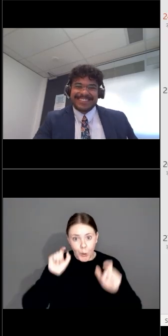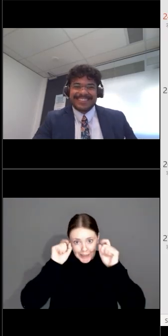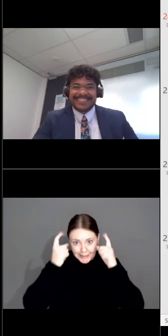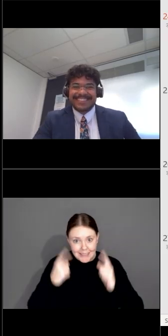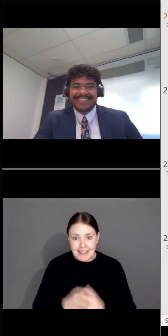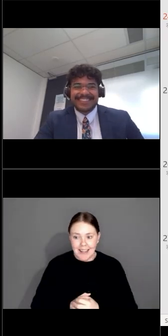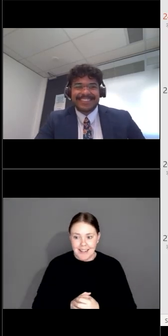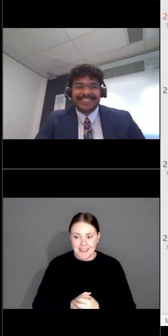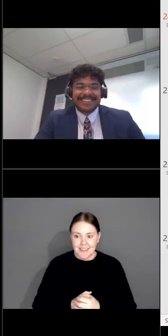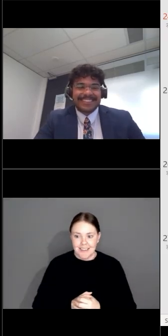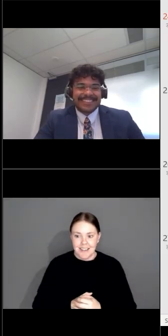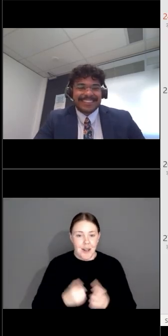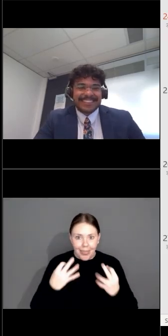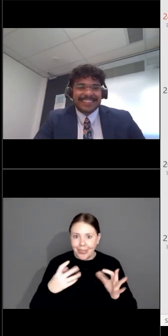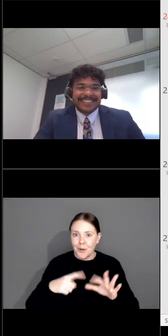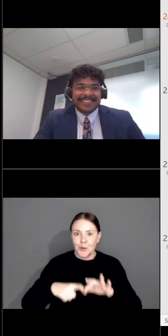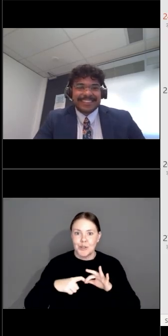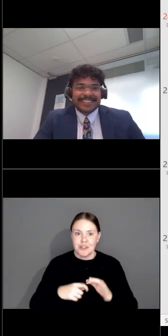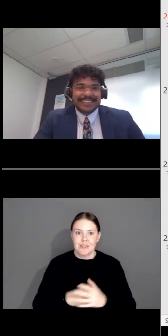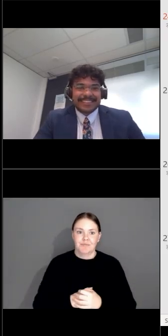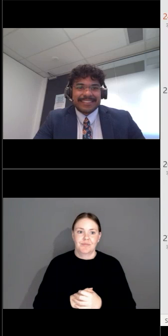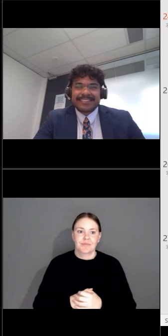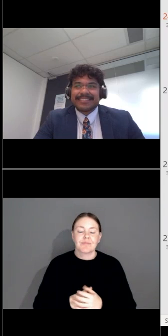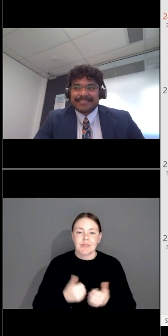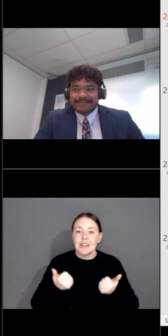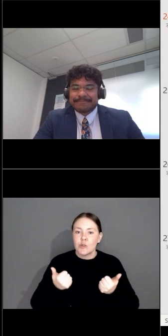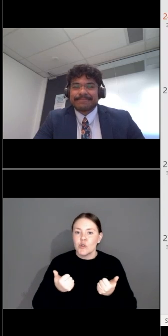well so at that point we might wrap up because we've gone through all today's content thank